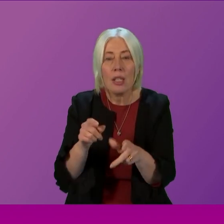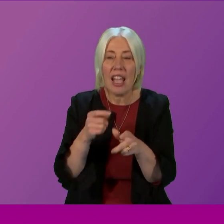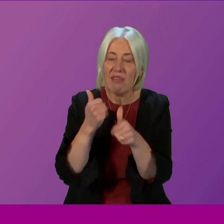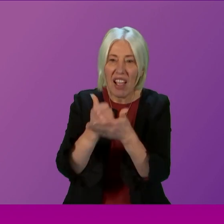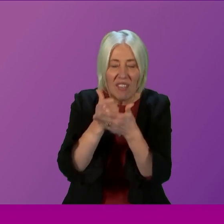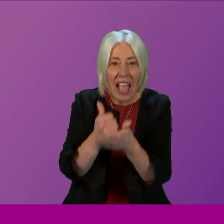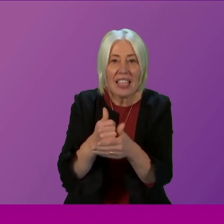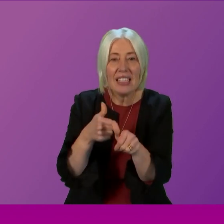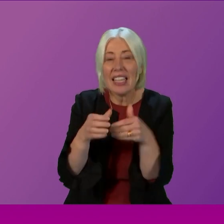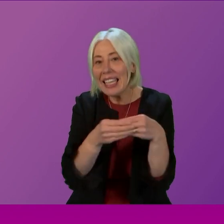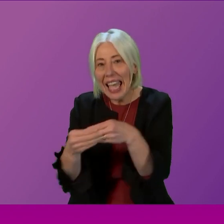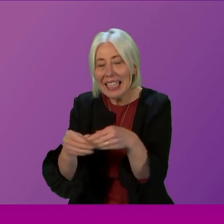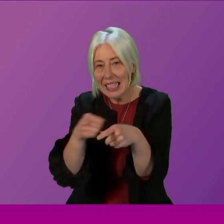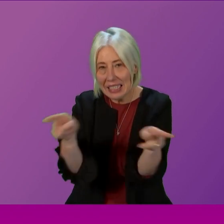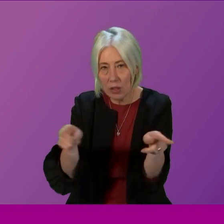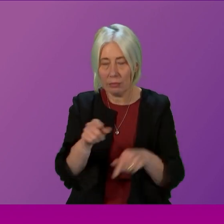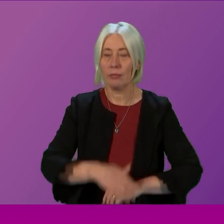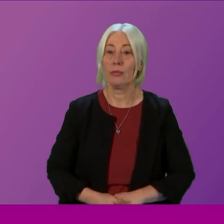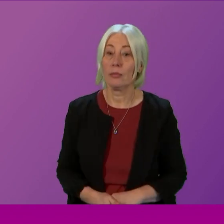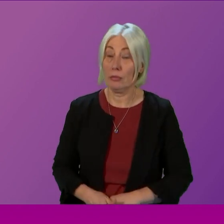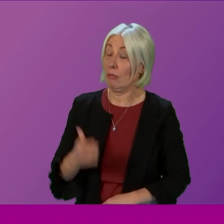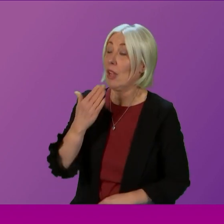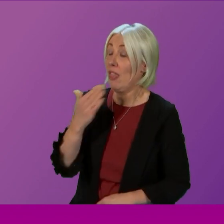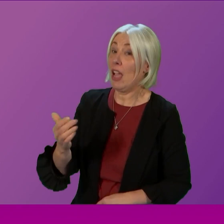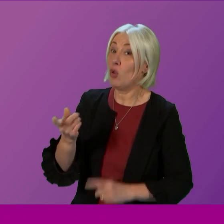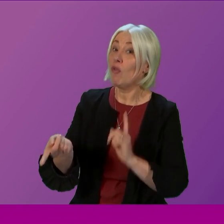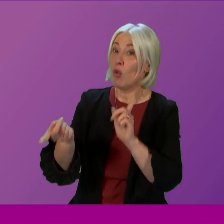I thank the First Minister for that response and for her continued commitment to the Promise.